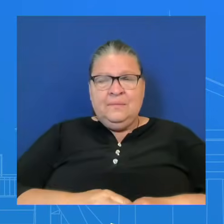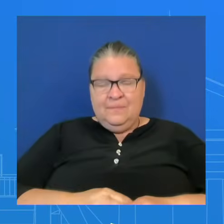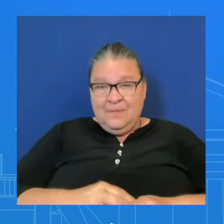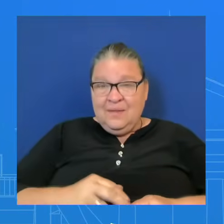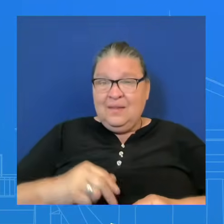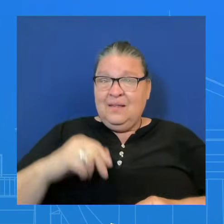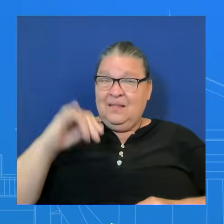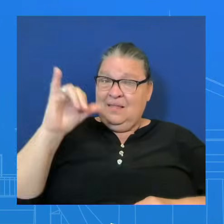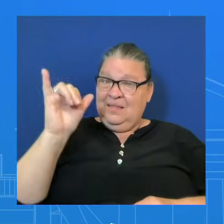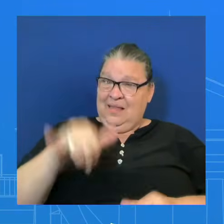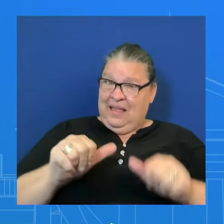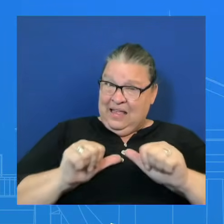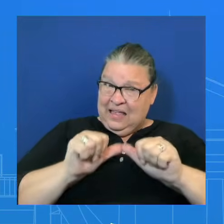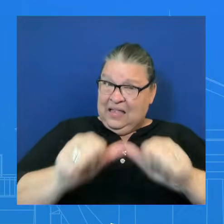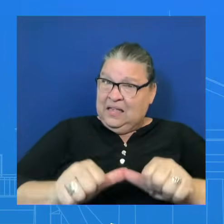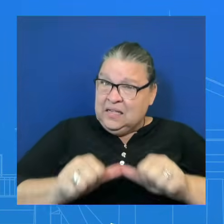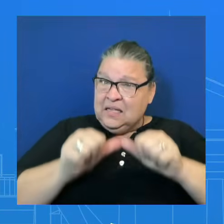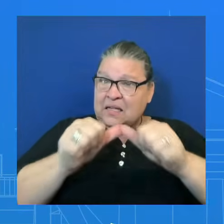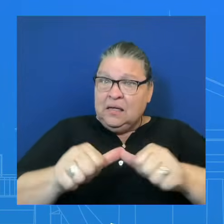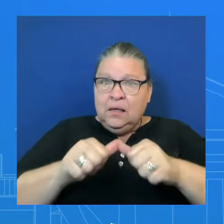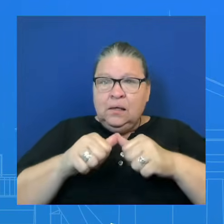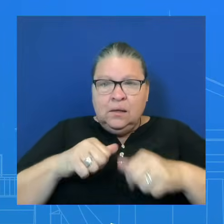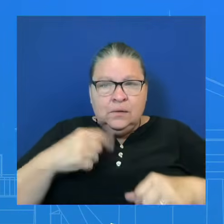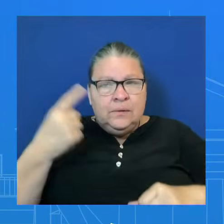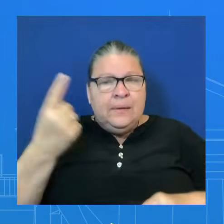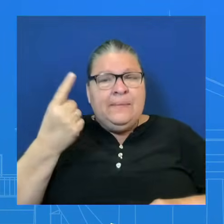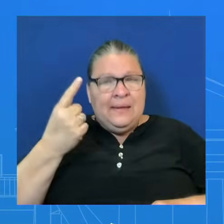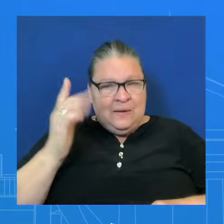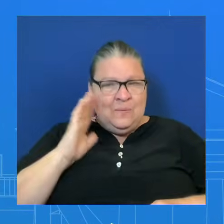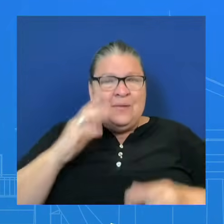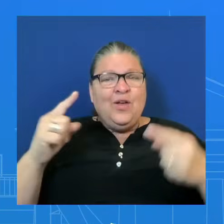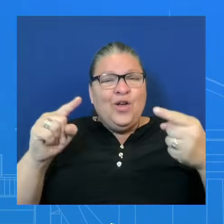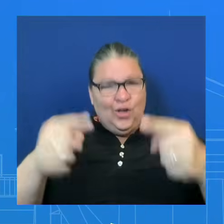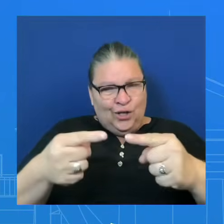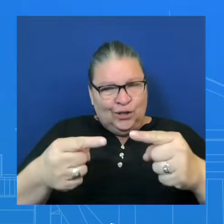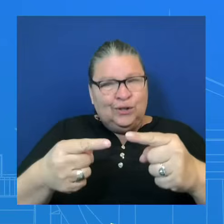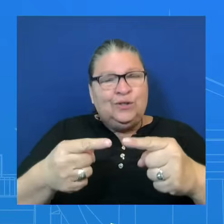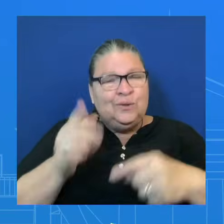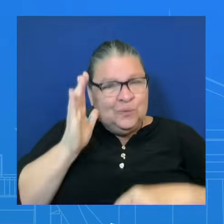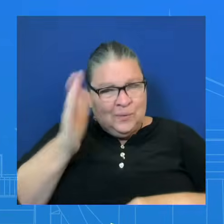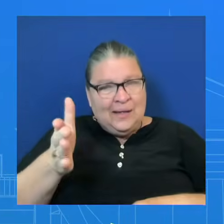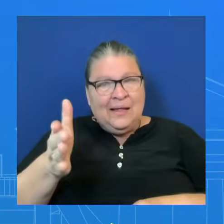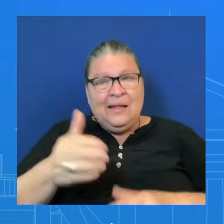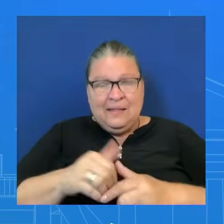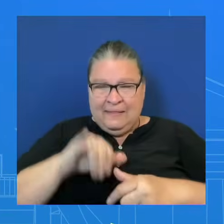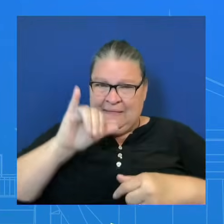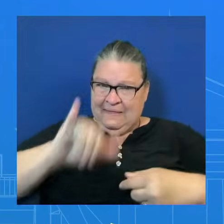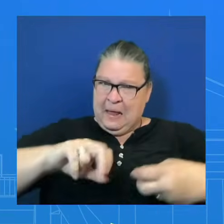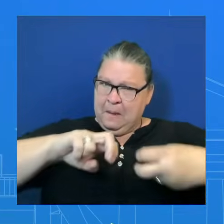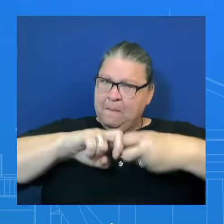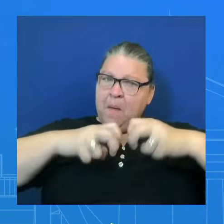That's the concern with these unsafe and unprofessional intercepts. They can lead to misunderstandings; they can lead to miscalculations.